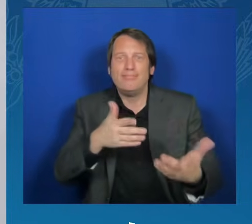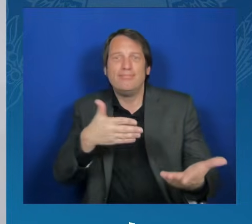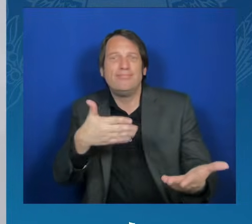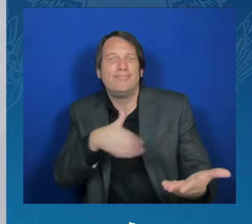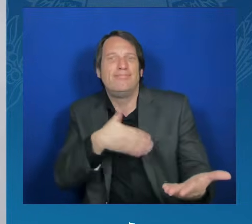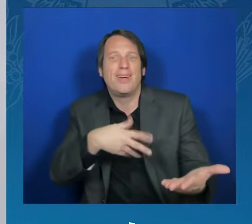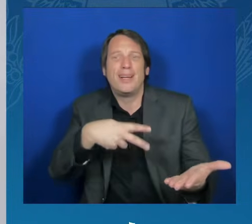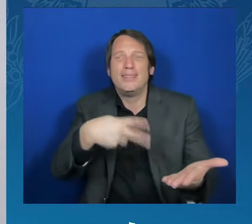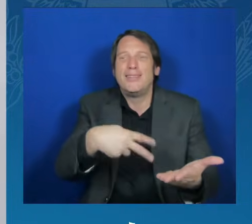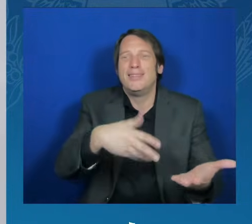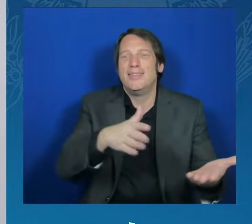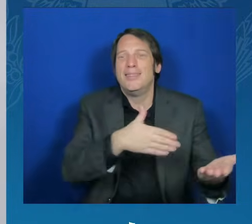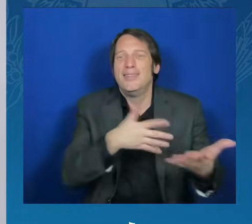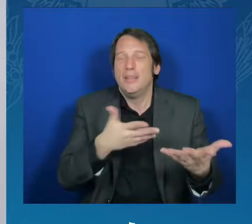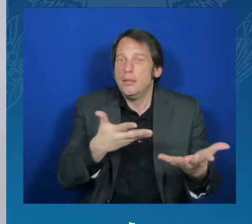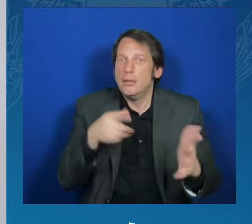rape being used as a tool of war.